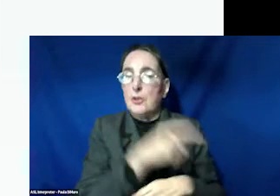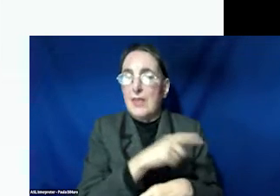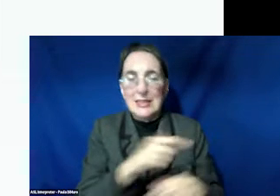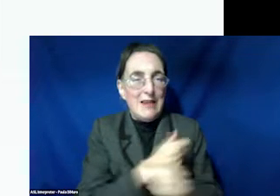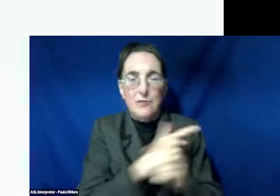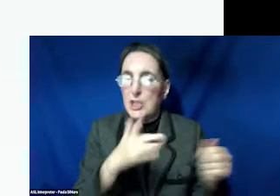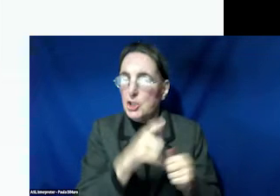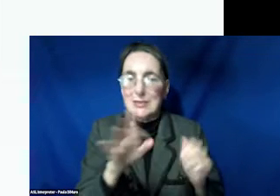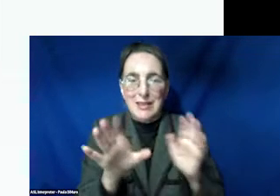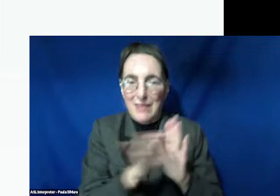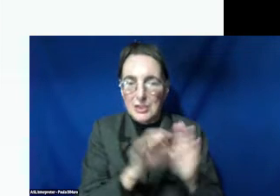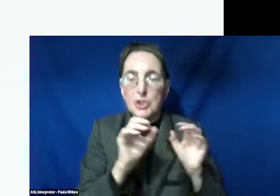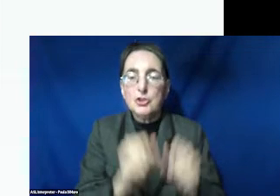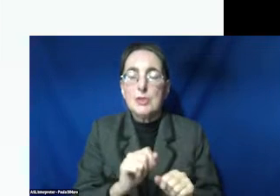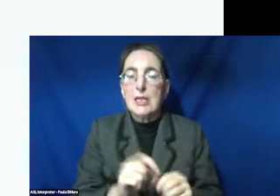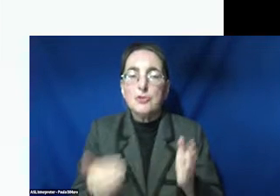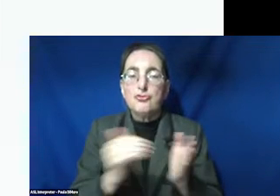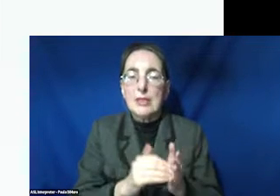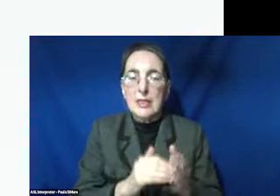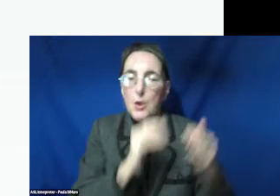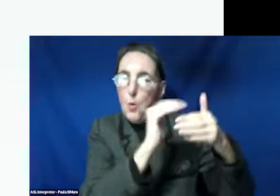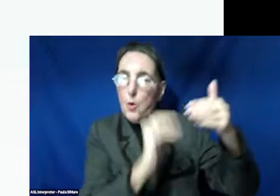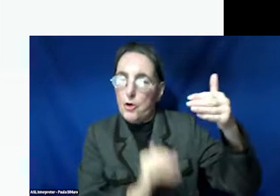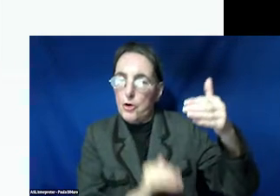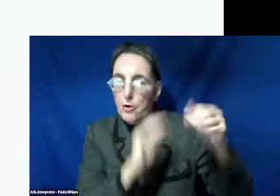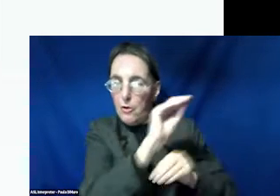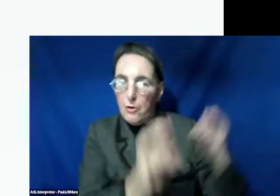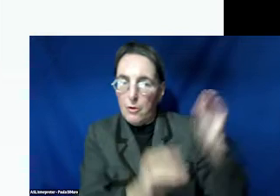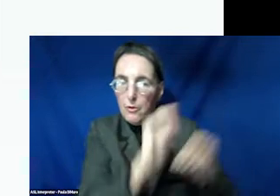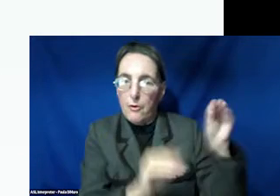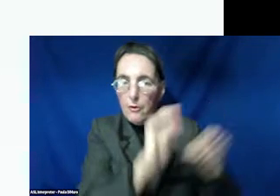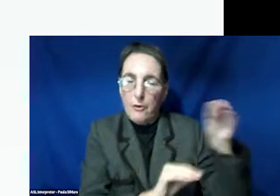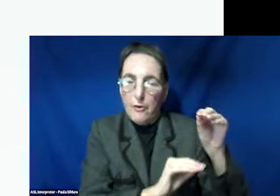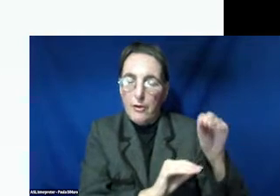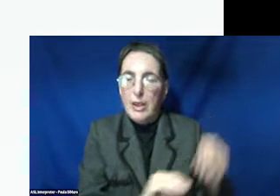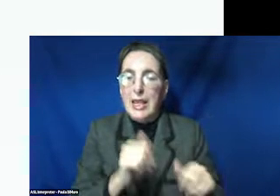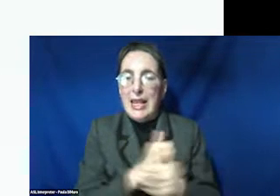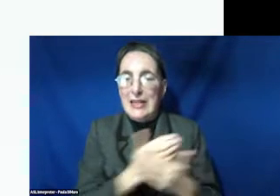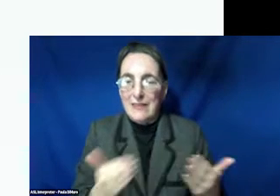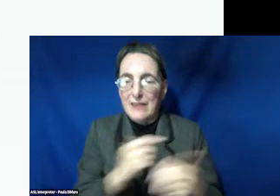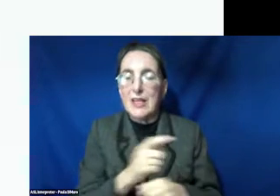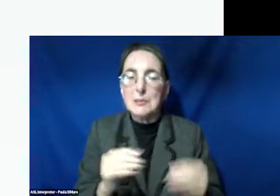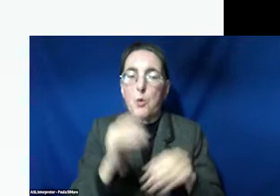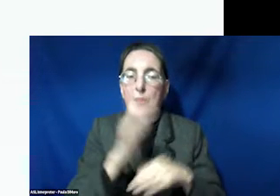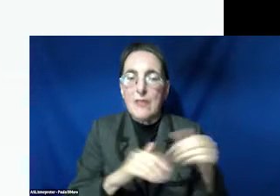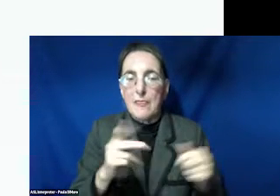You can reorder anything that's beyond the primary place this proposal is going. So you see these arrows here?